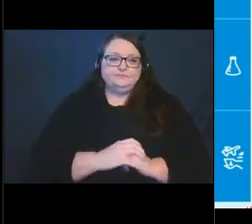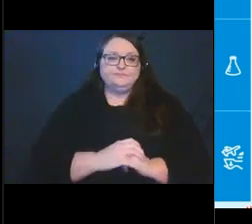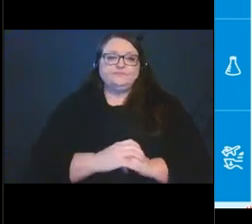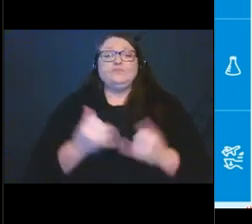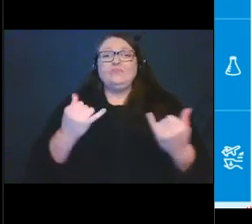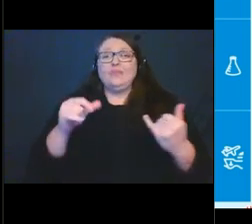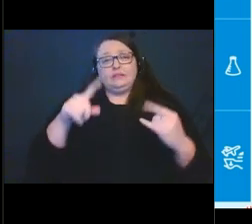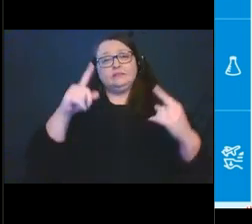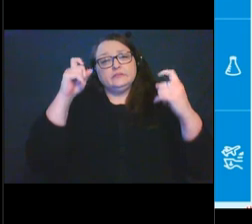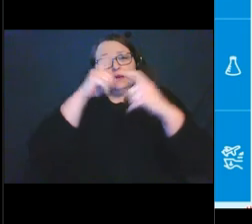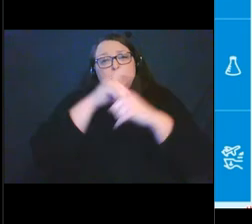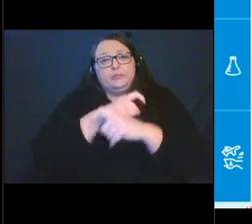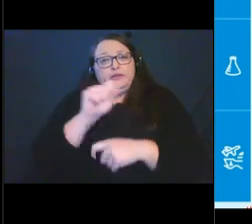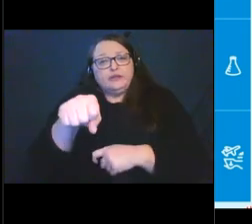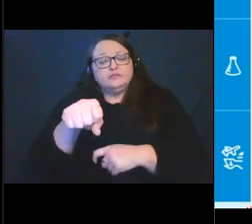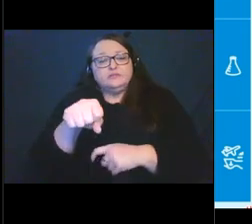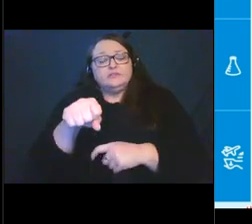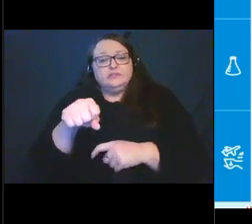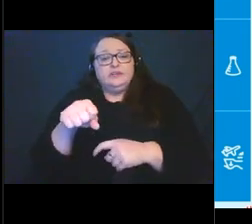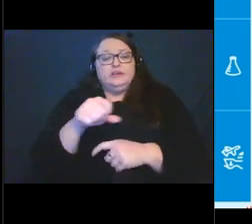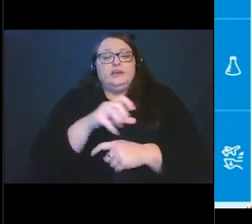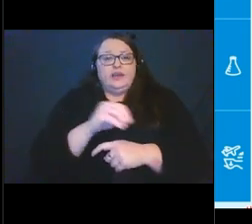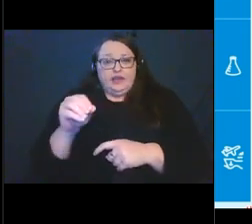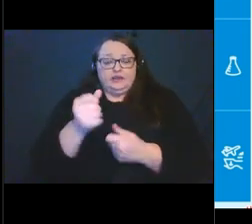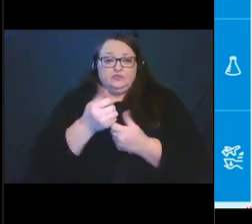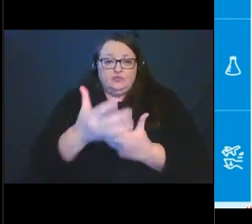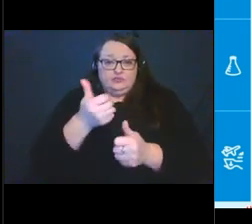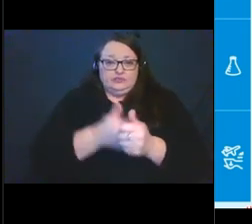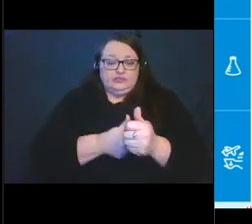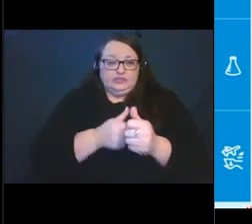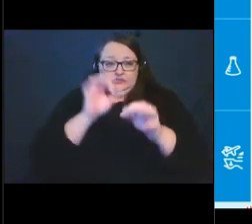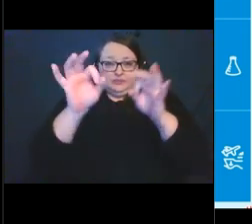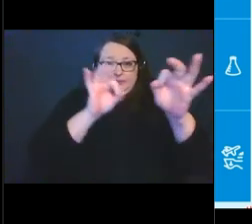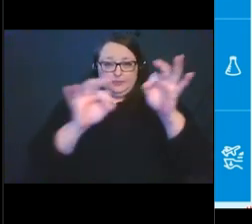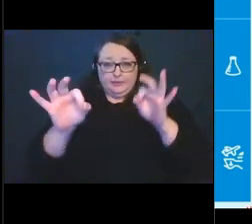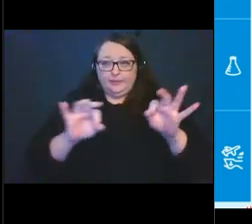leads to very different annual threshold curves at each location. Here, you can see an example